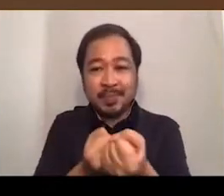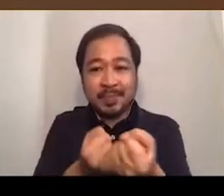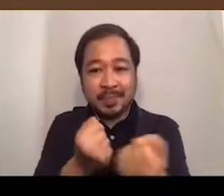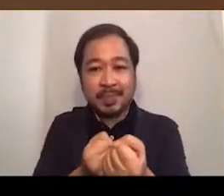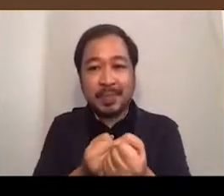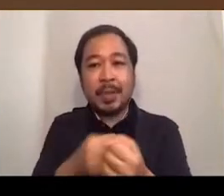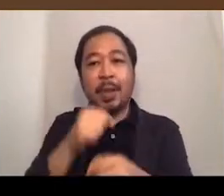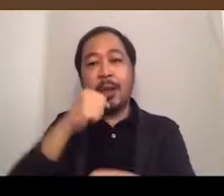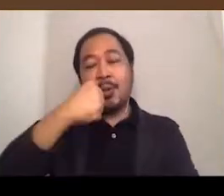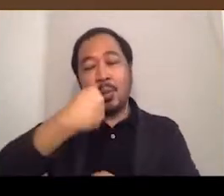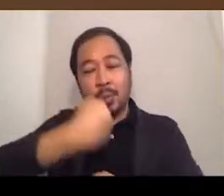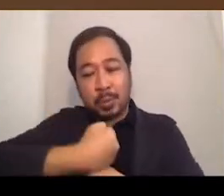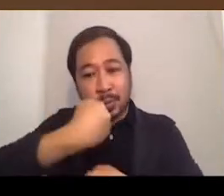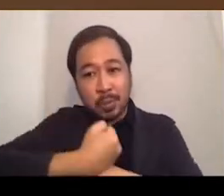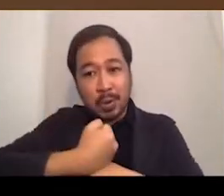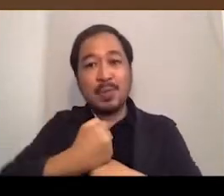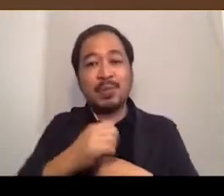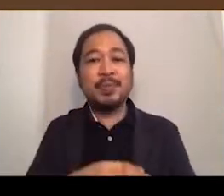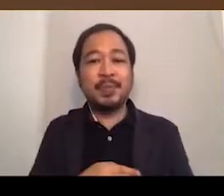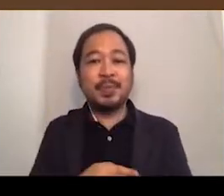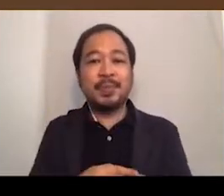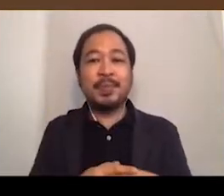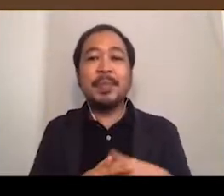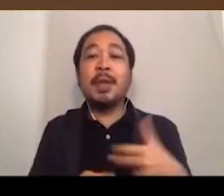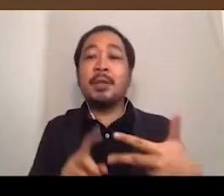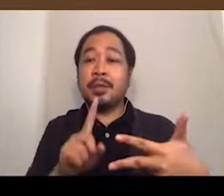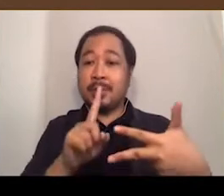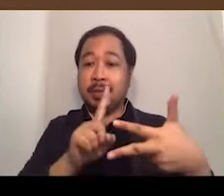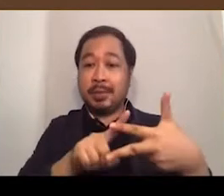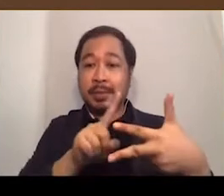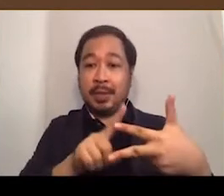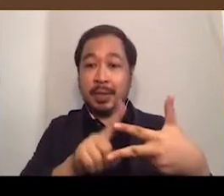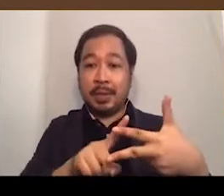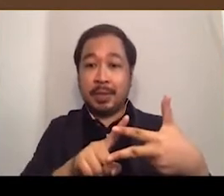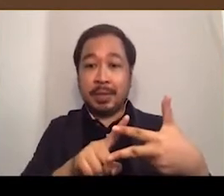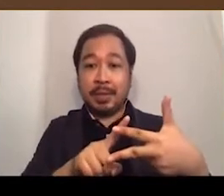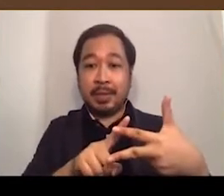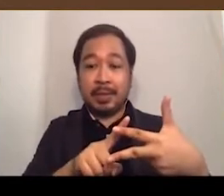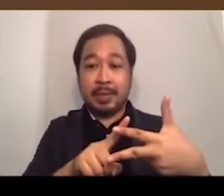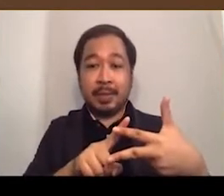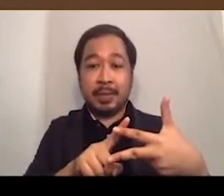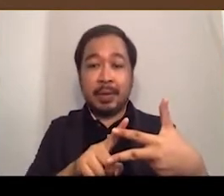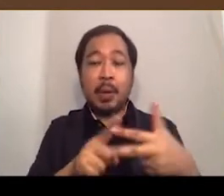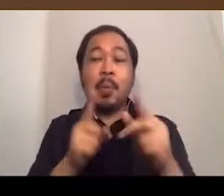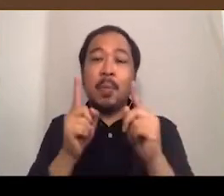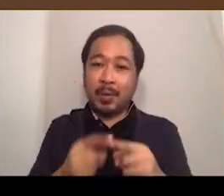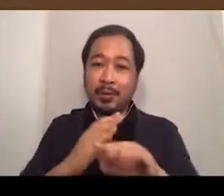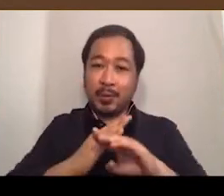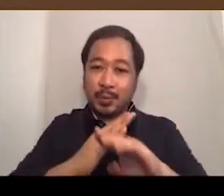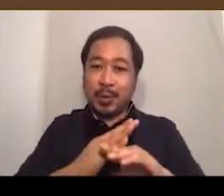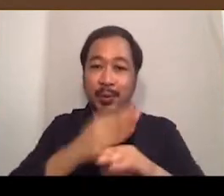Second, we should protect persons with disabilities against the virus.